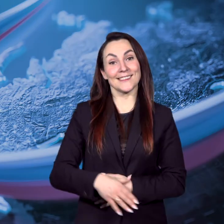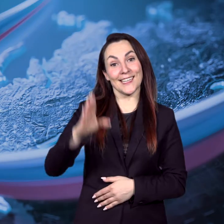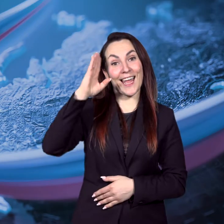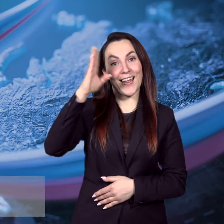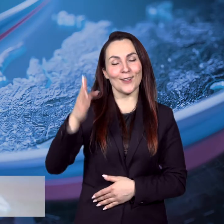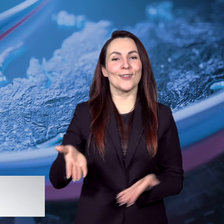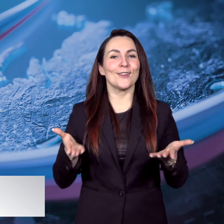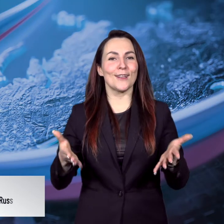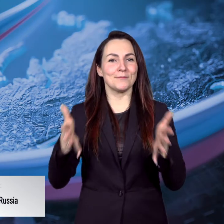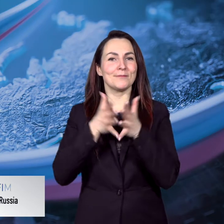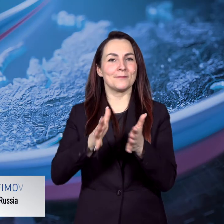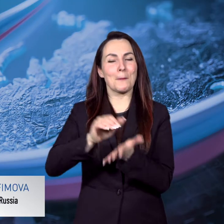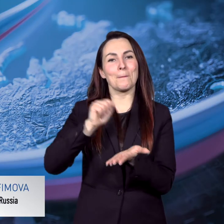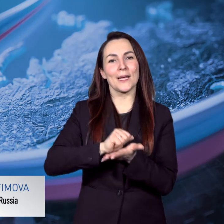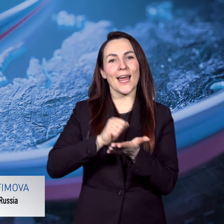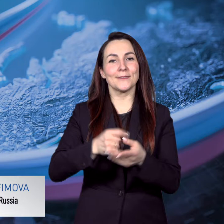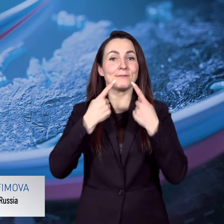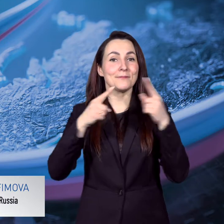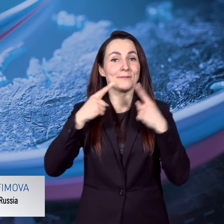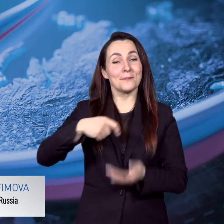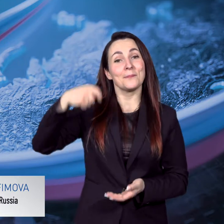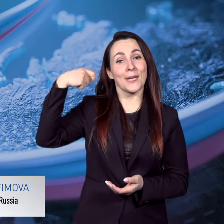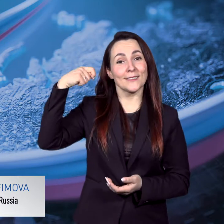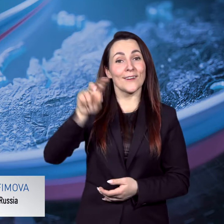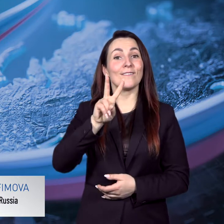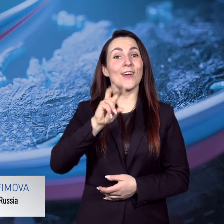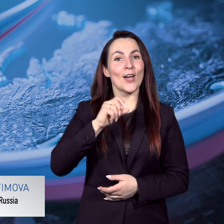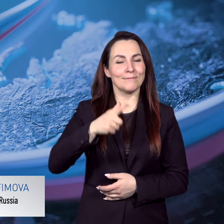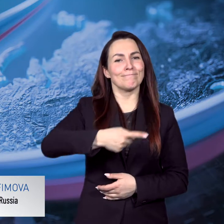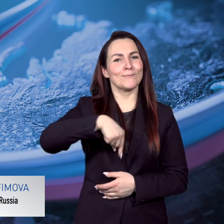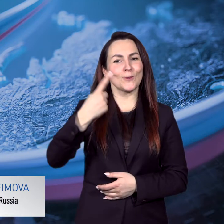Hello! Today the press office of the President of the ARSD and